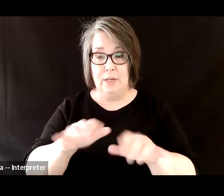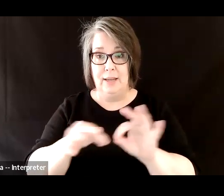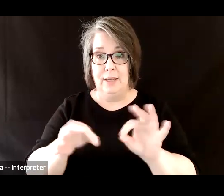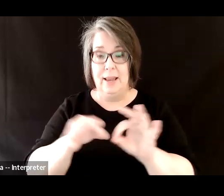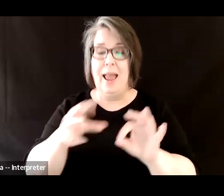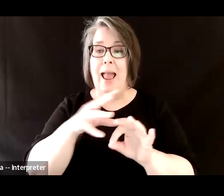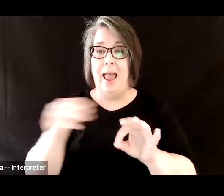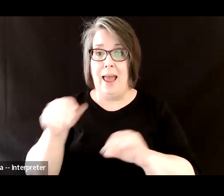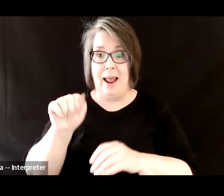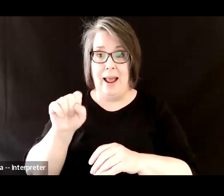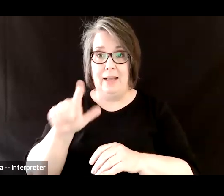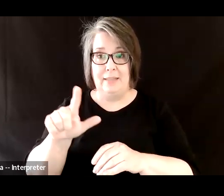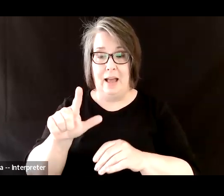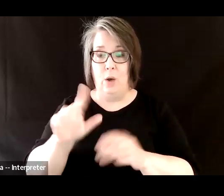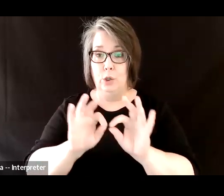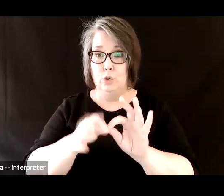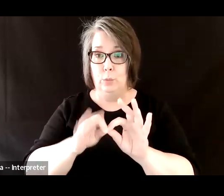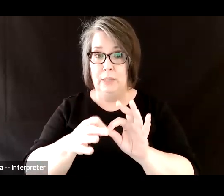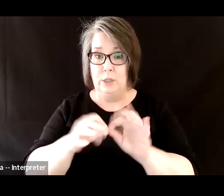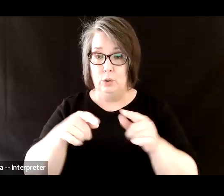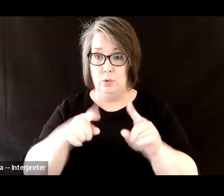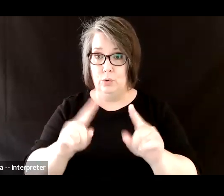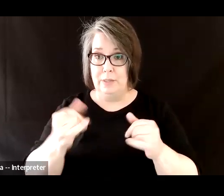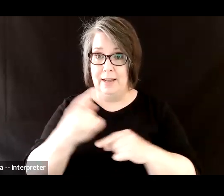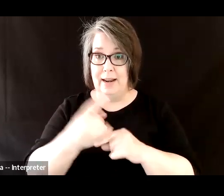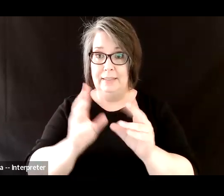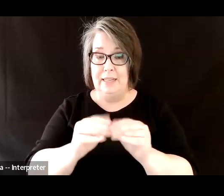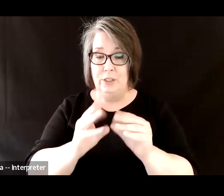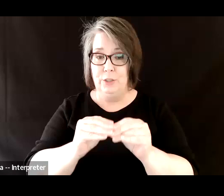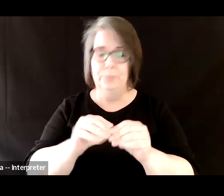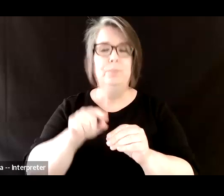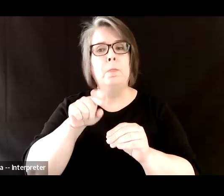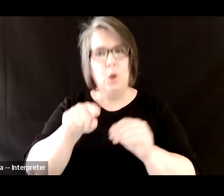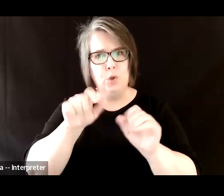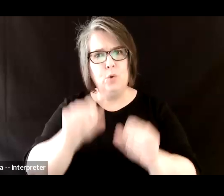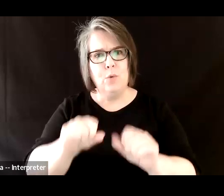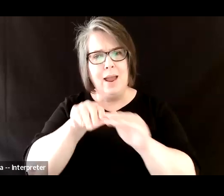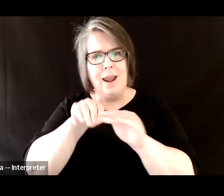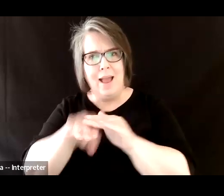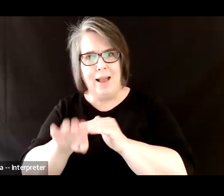interpretation during today's session. You can access the settings and turn these features on or off